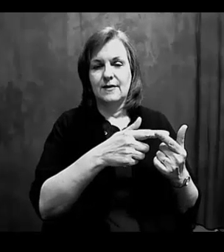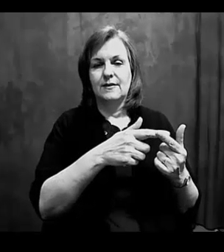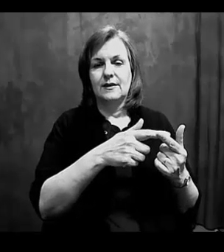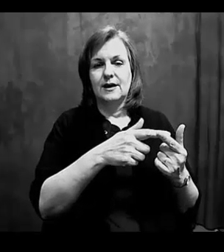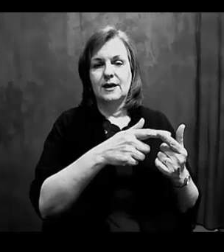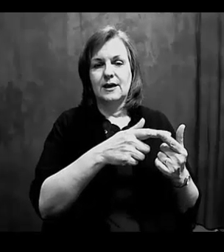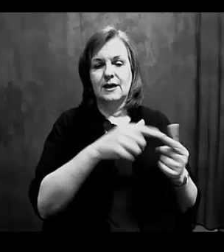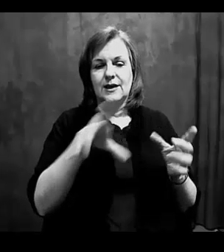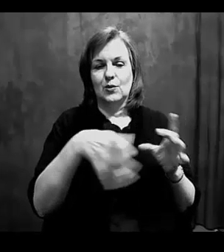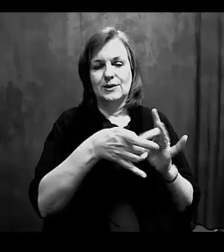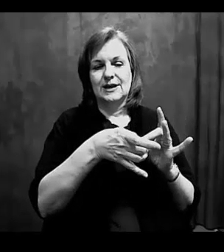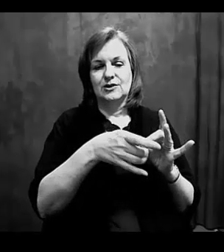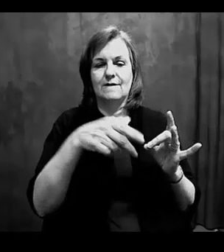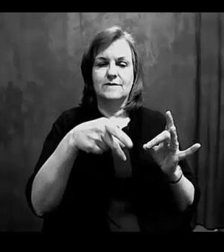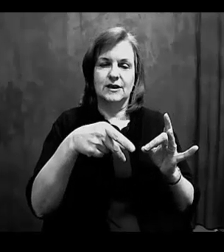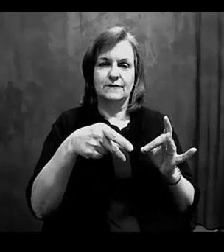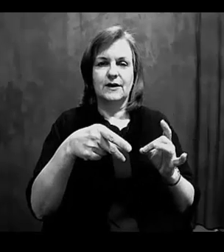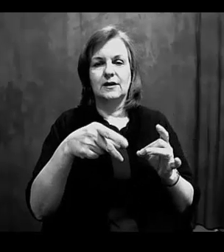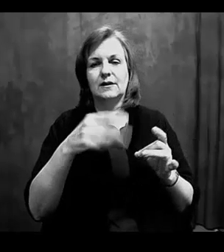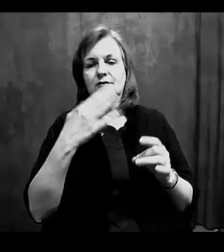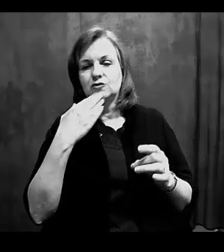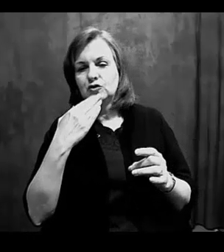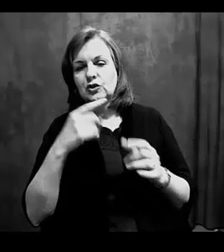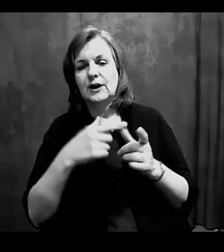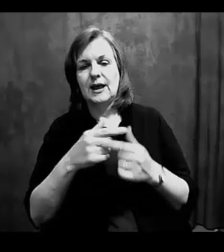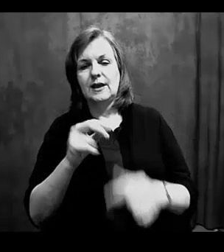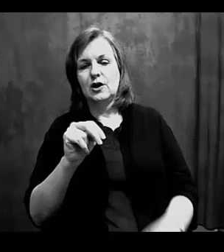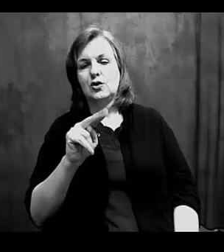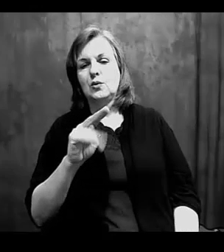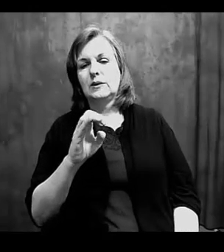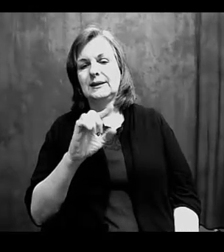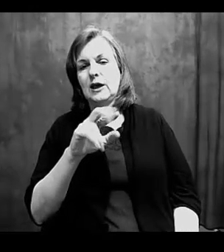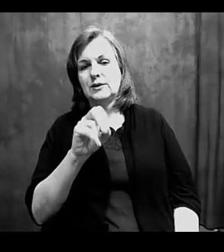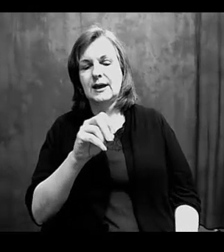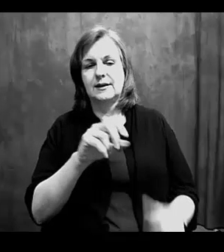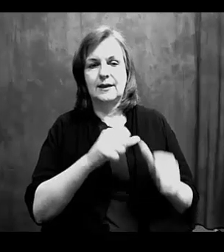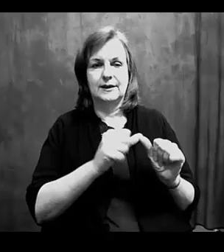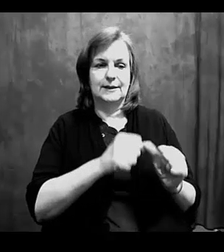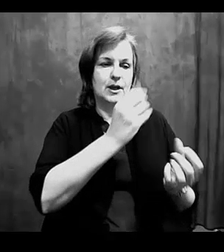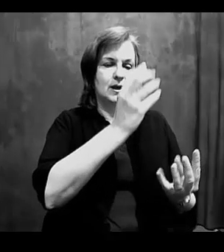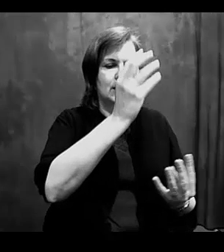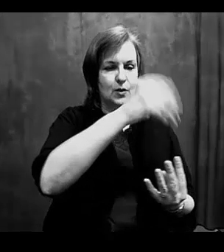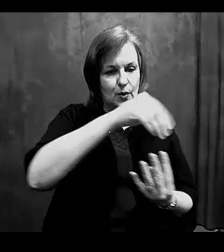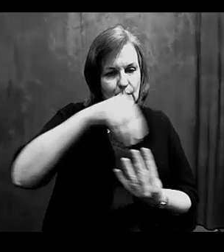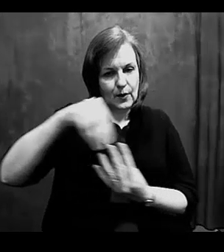this strand -- they're able to then attach a phosphate a sugar and a nucleotide